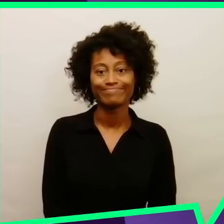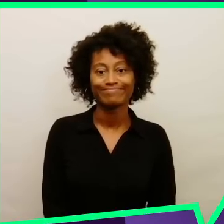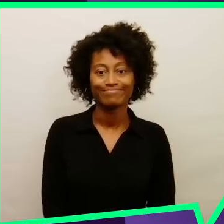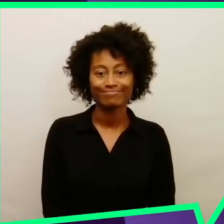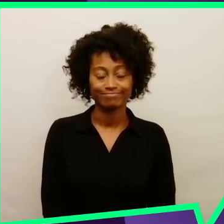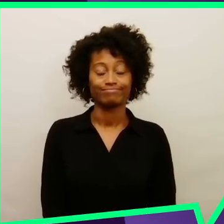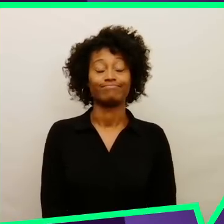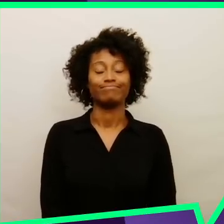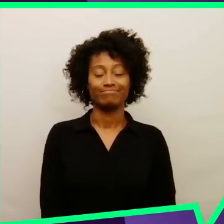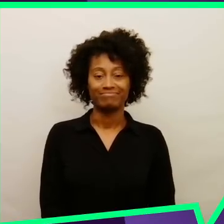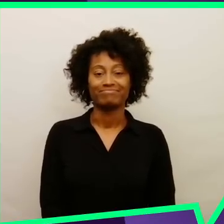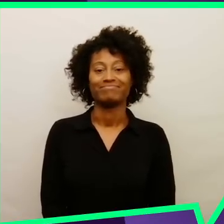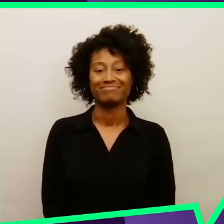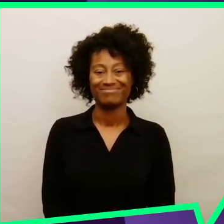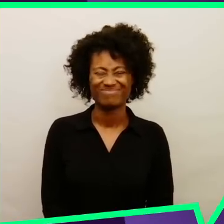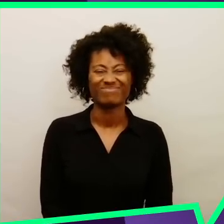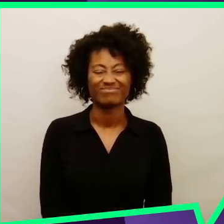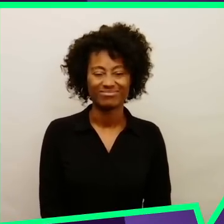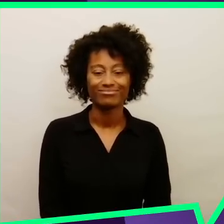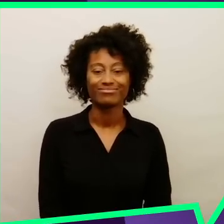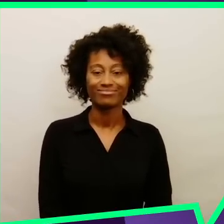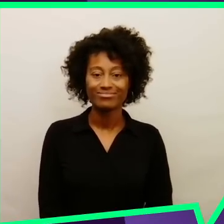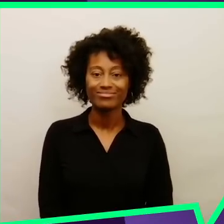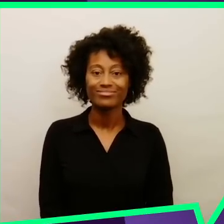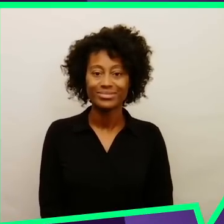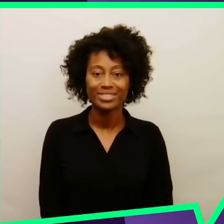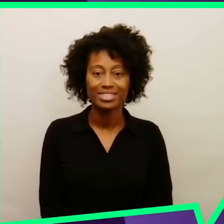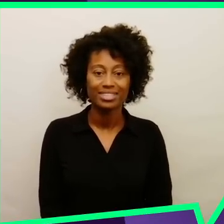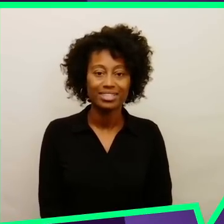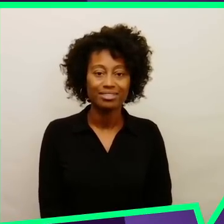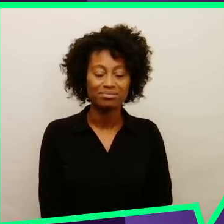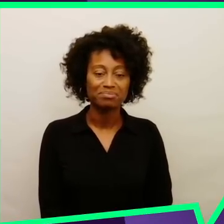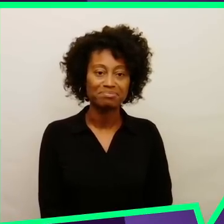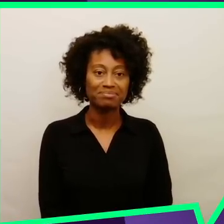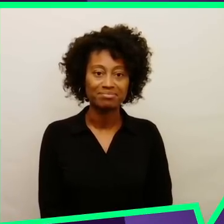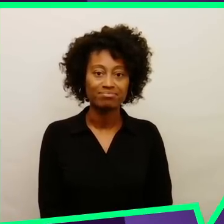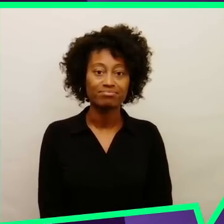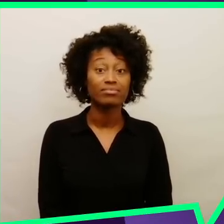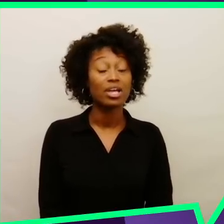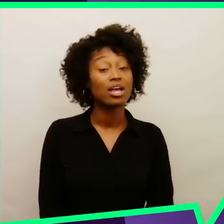Man, look at this. They are just about to come into that other straightaway getting